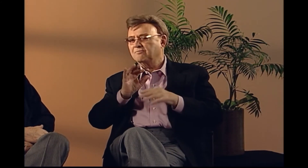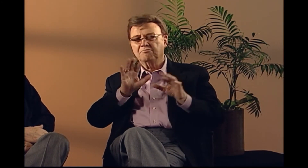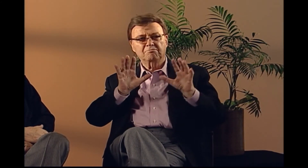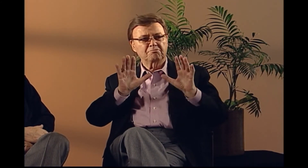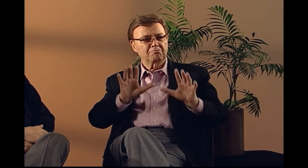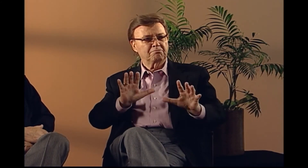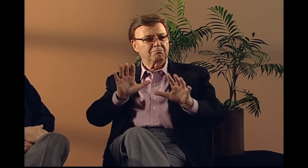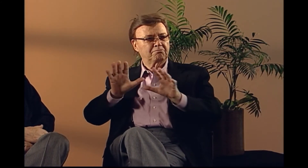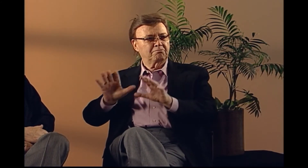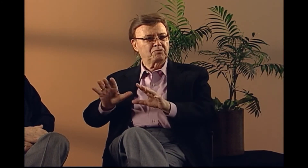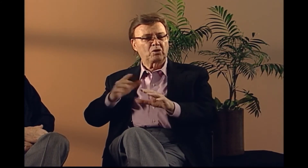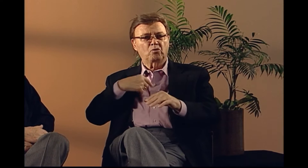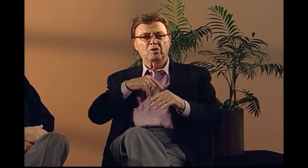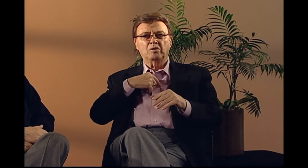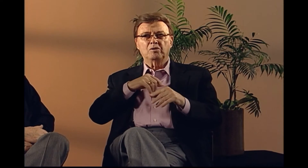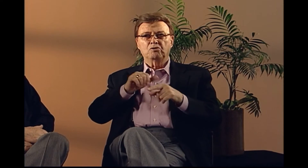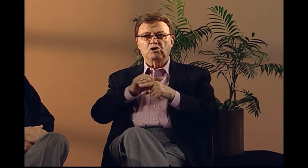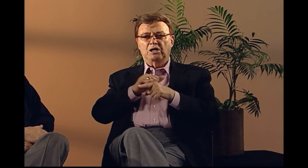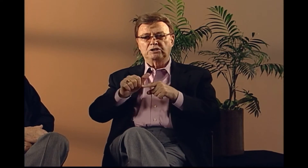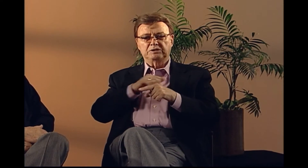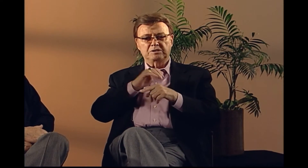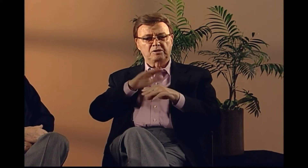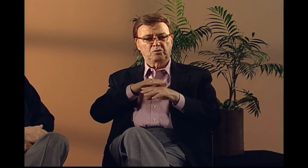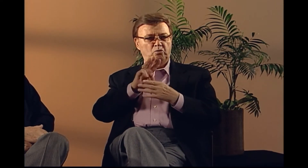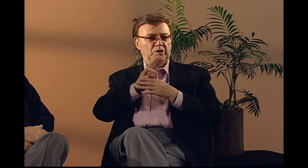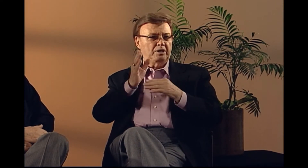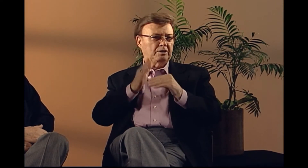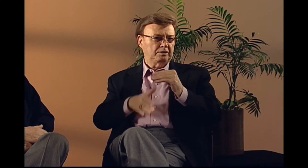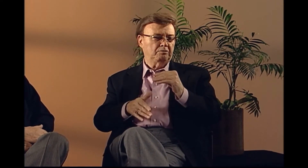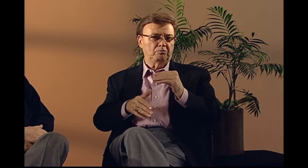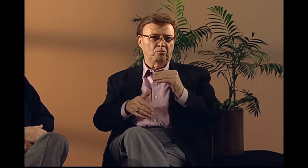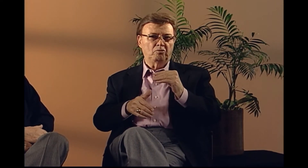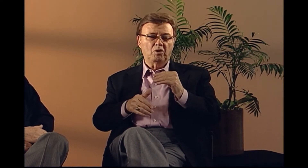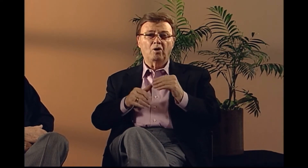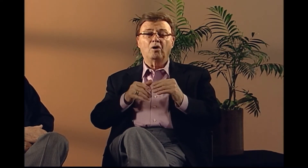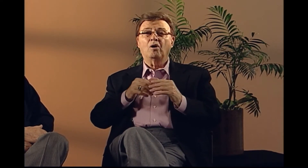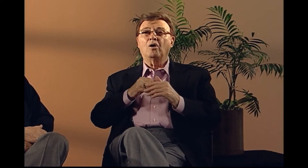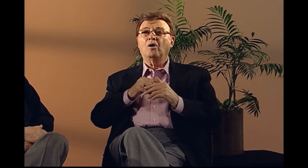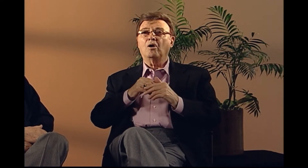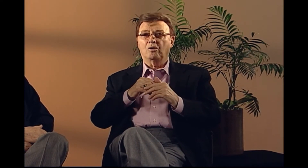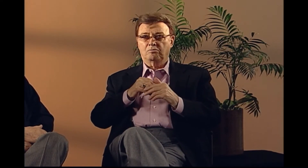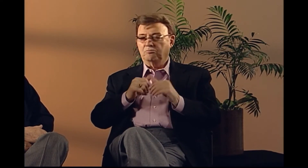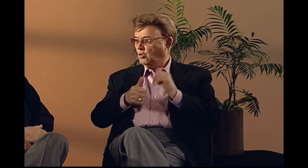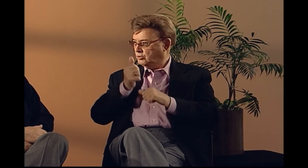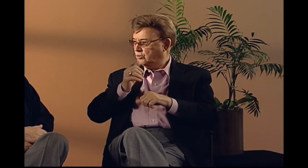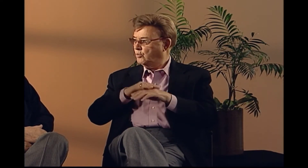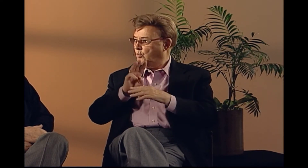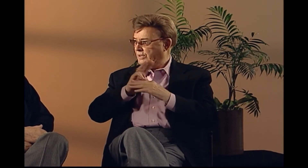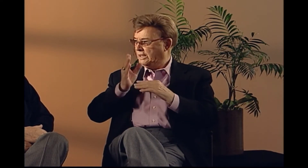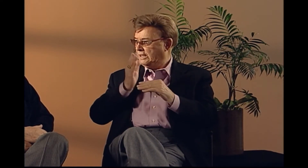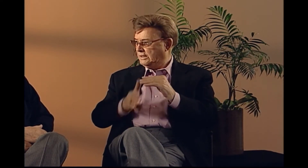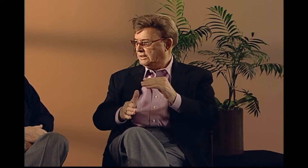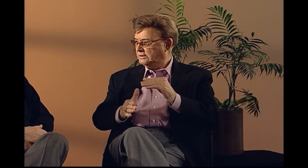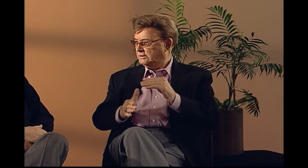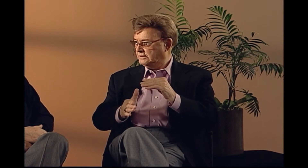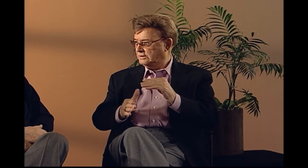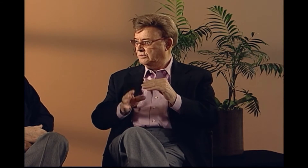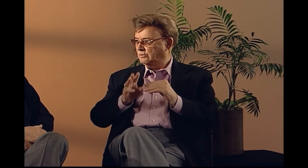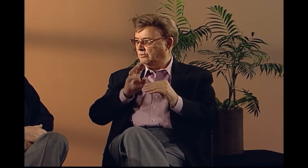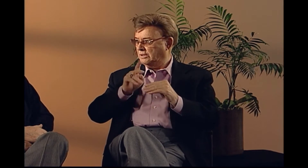We were fortunate that we had the luxury of taking our time. We would practice every weekend mainly,